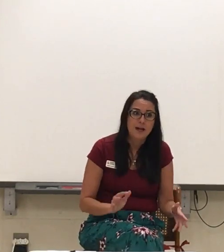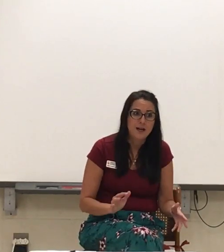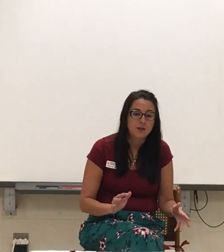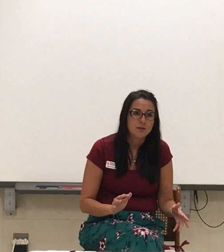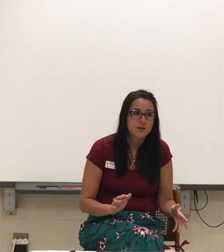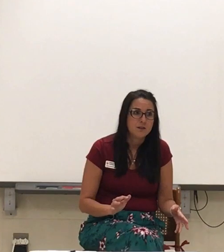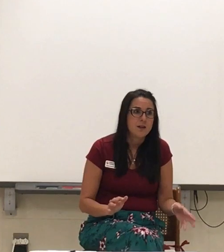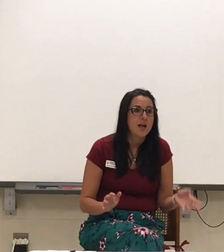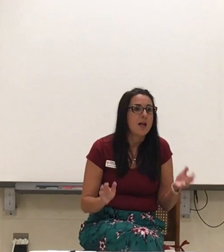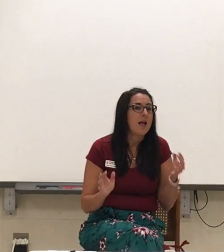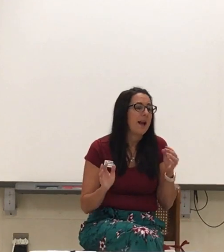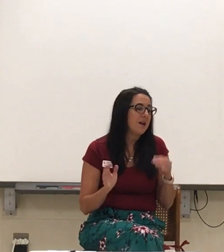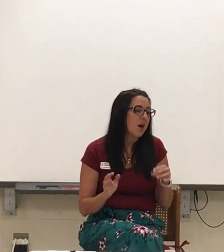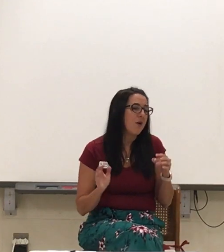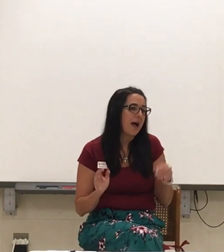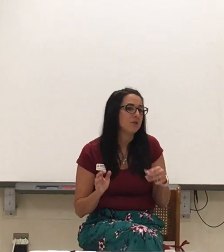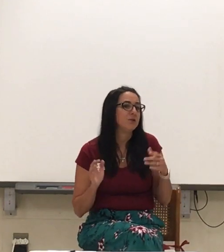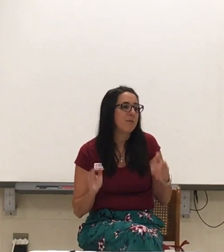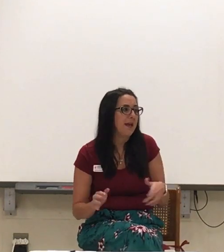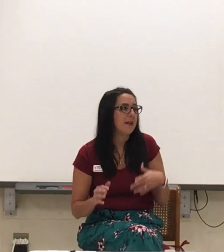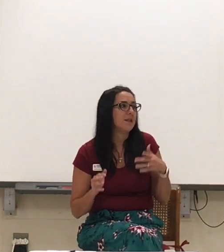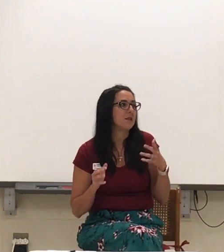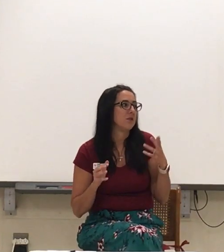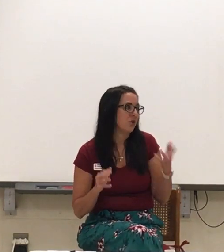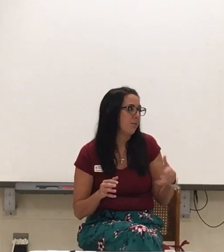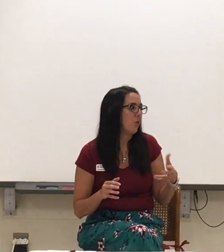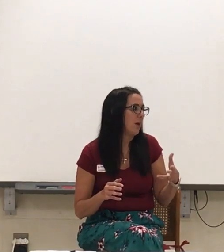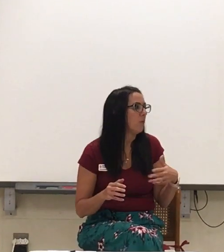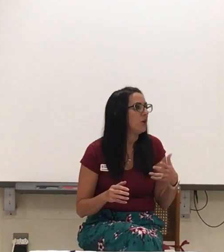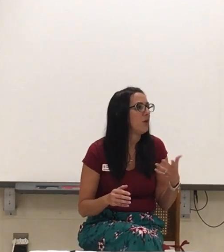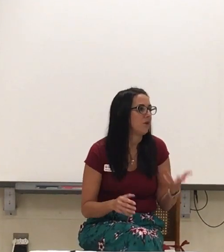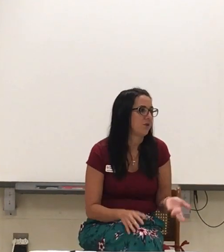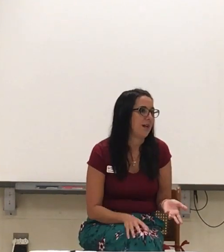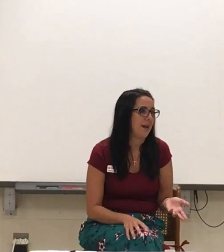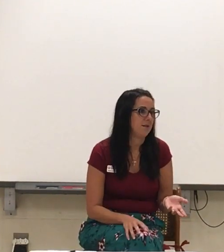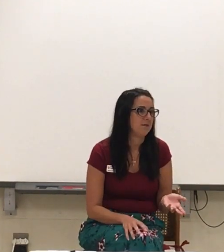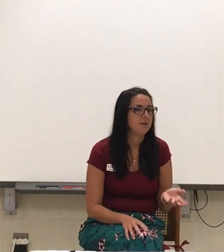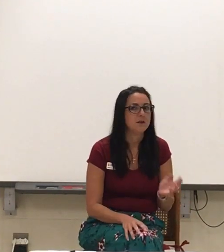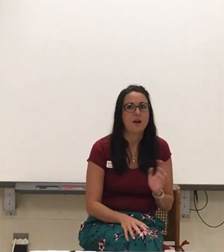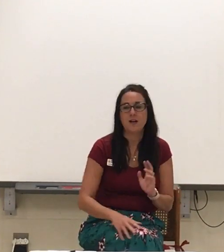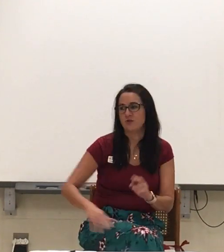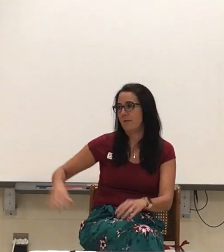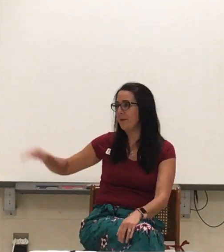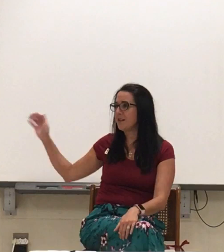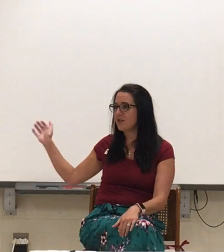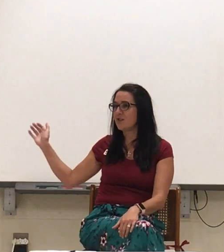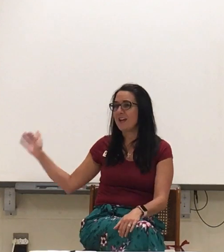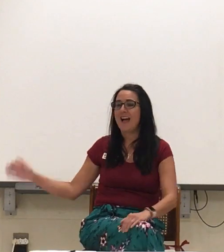while and I know how to make it to the point where you understand pictures I